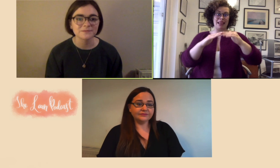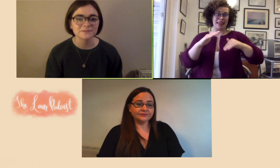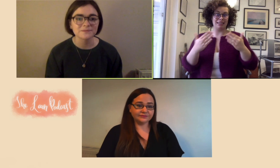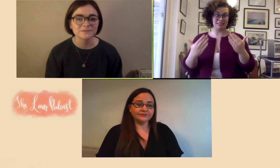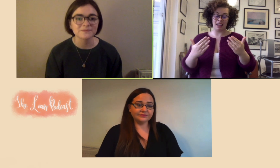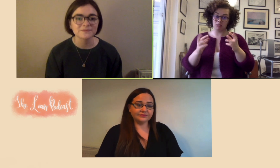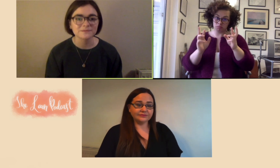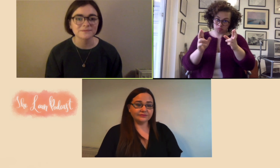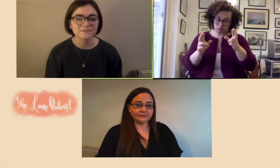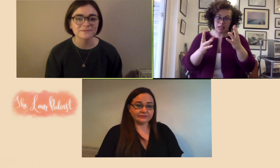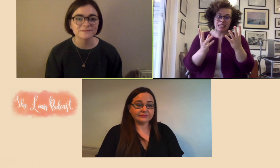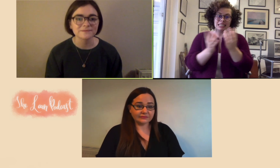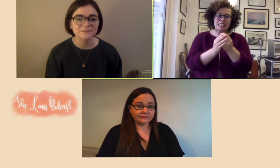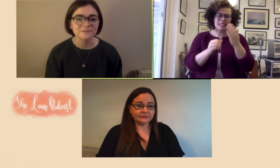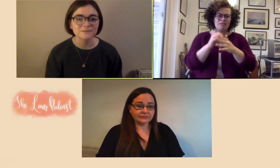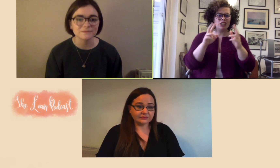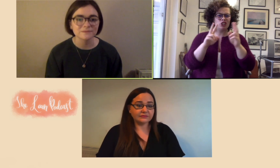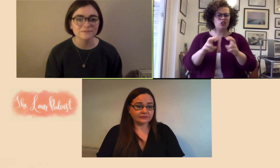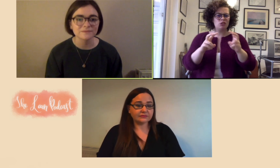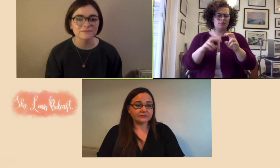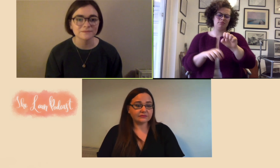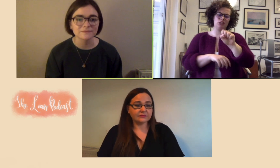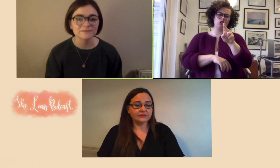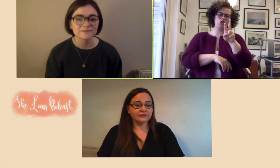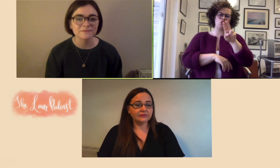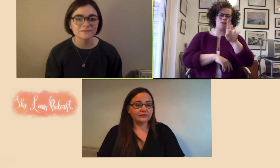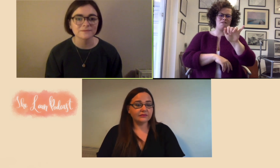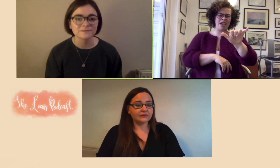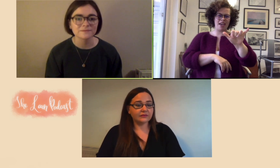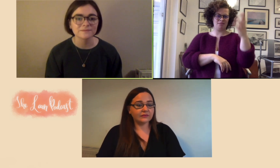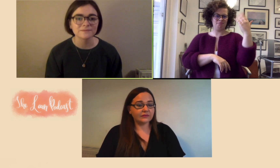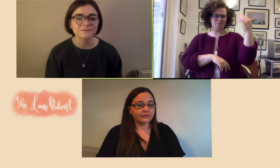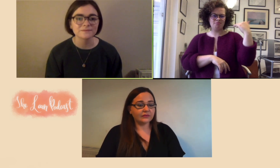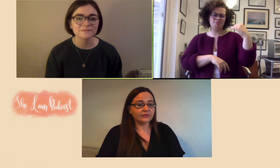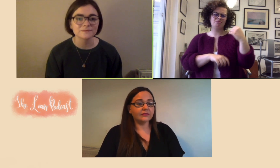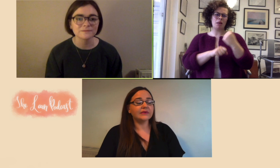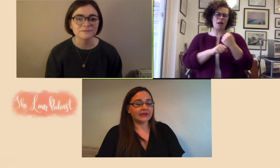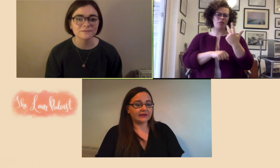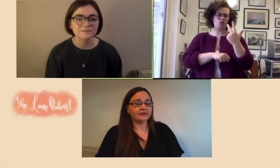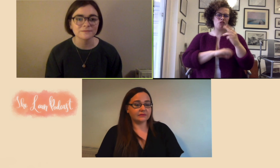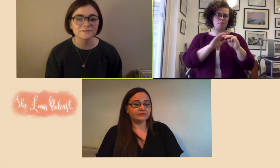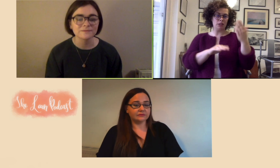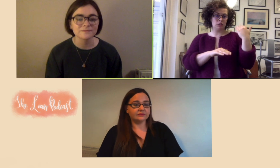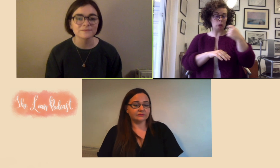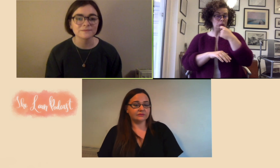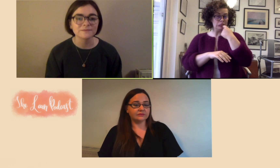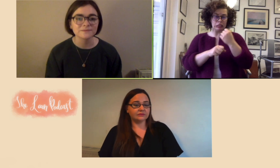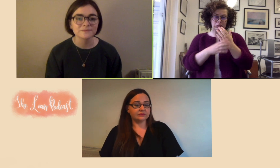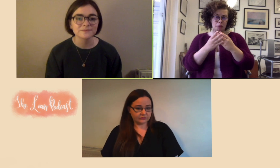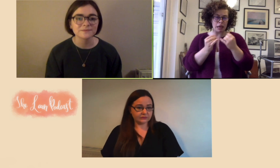of a last minute consideration and interpreters have a lot less work because of that. And I know that sincerely,